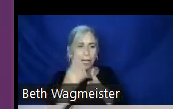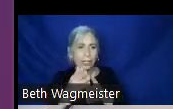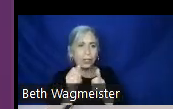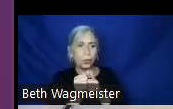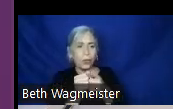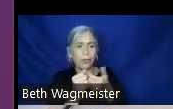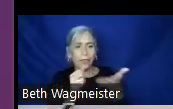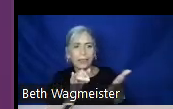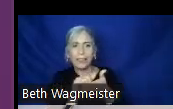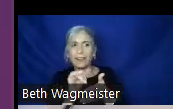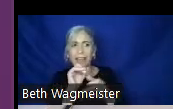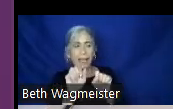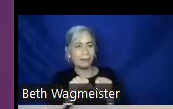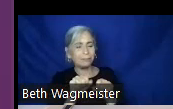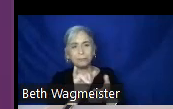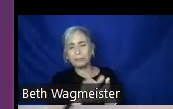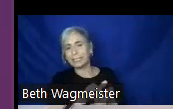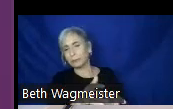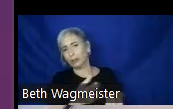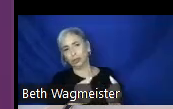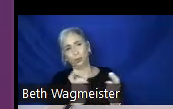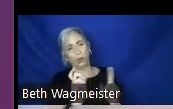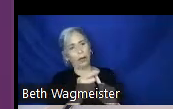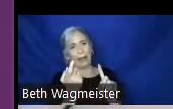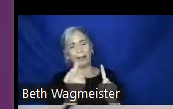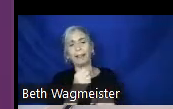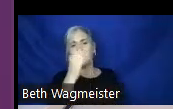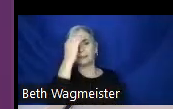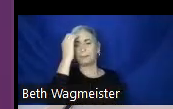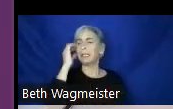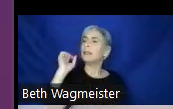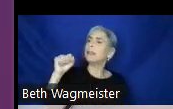things that are not possible to do automatic. >> HIDDE DE VRIES: You don't want to annoy